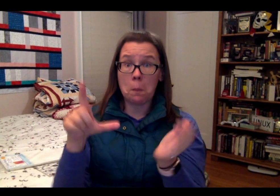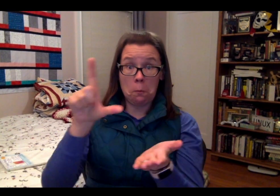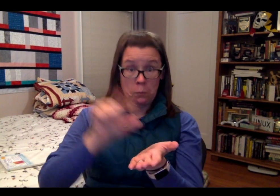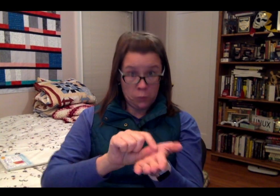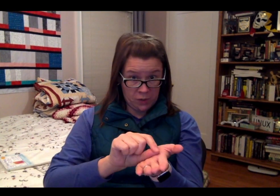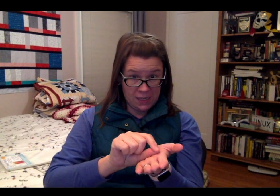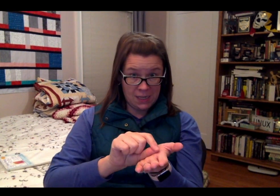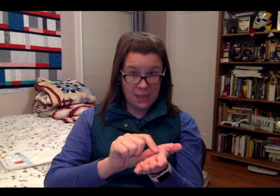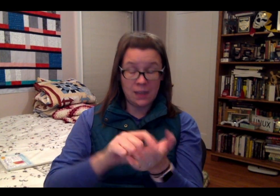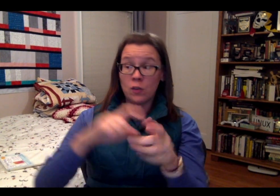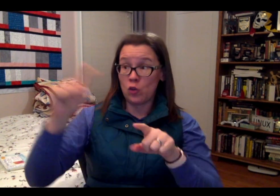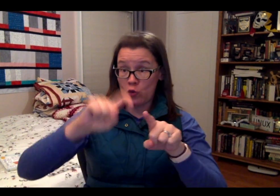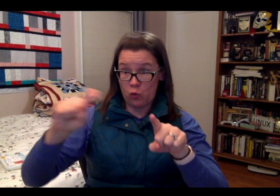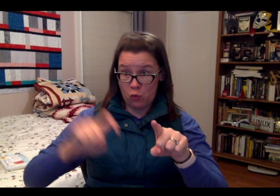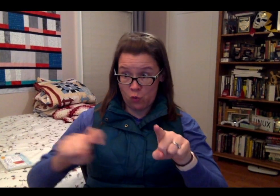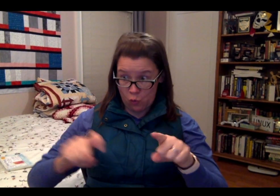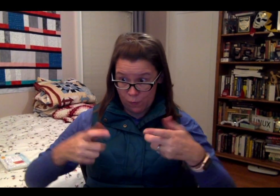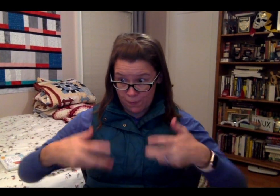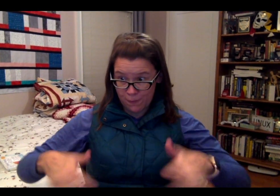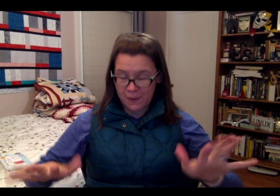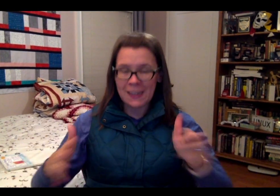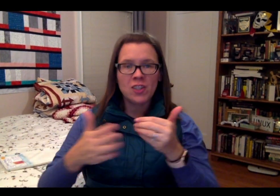Um it's thin and easy to print.